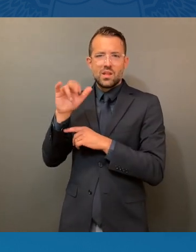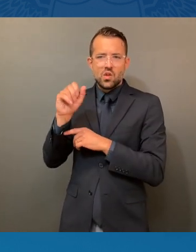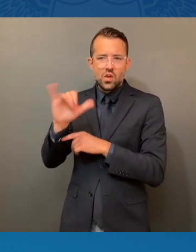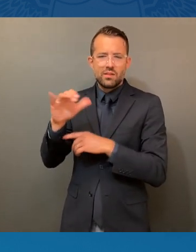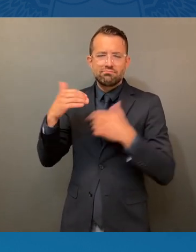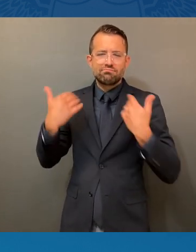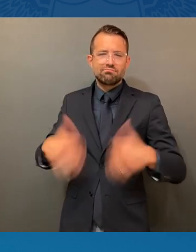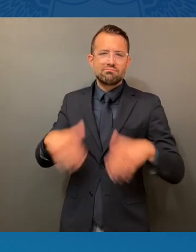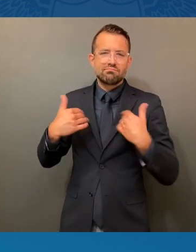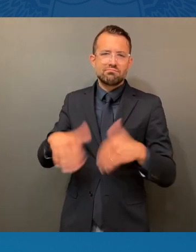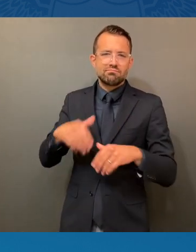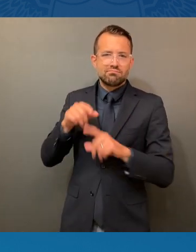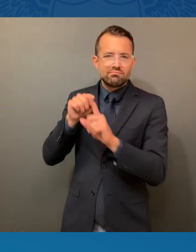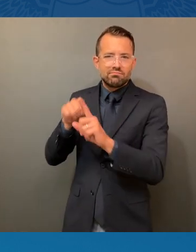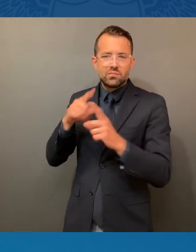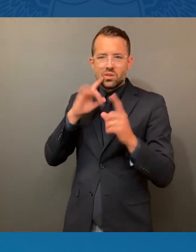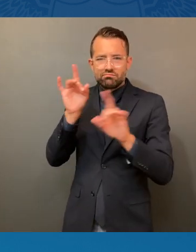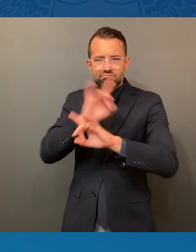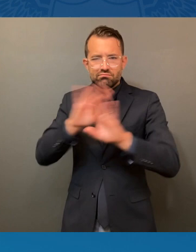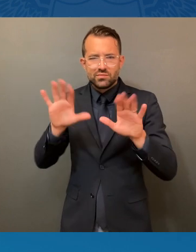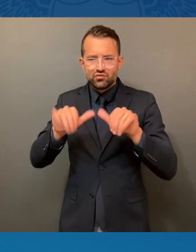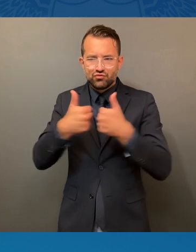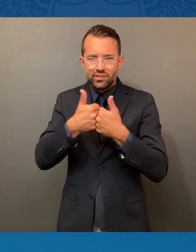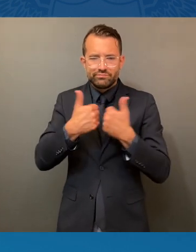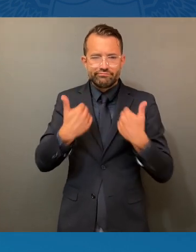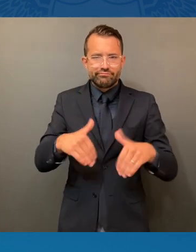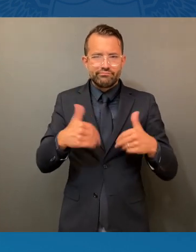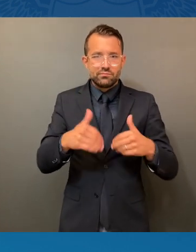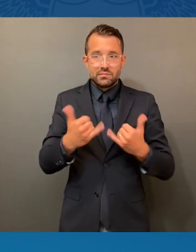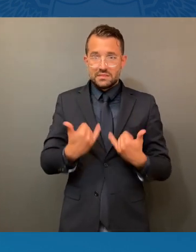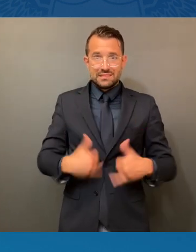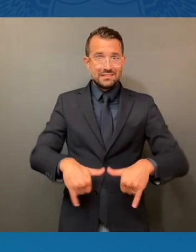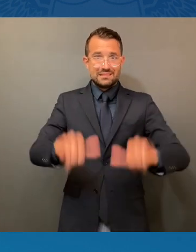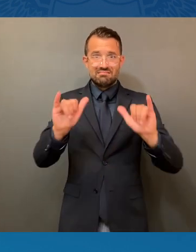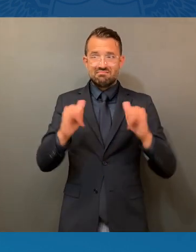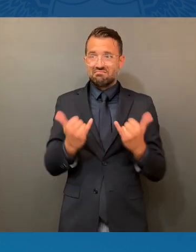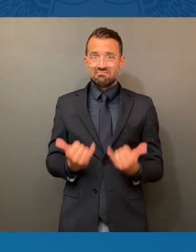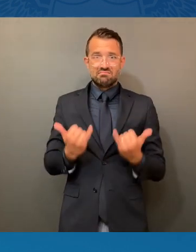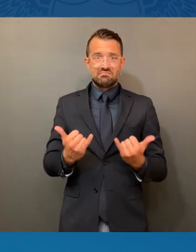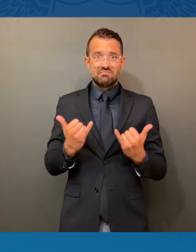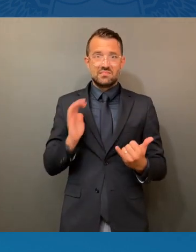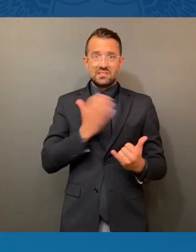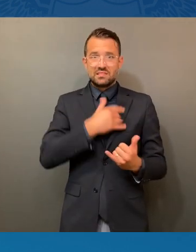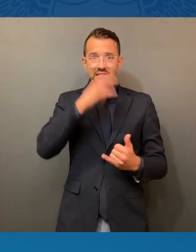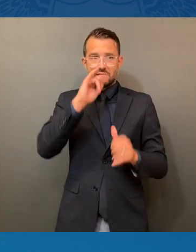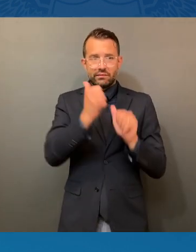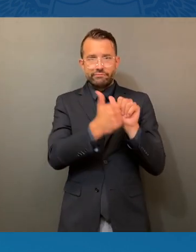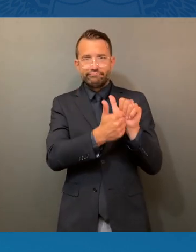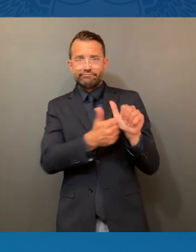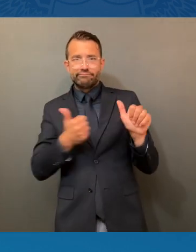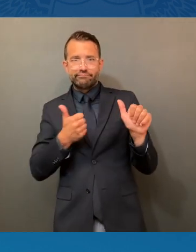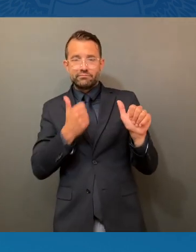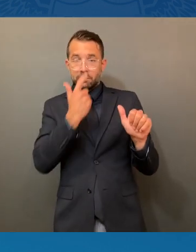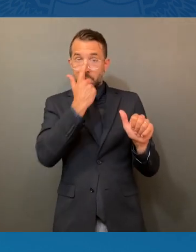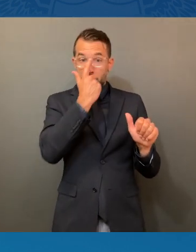Even so, so many of our children were falling behind. So our administration invested $100 billion